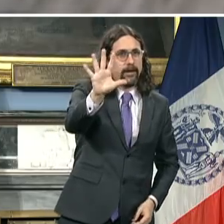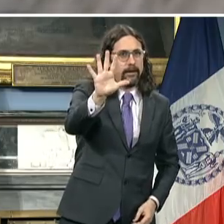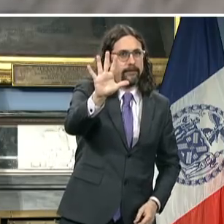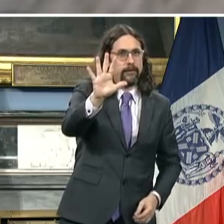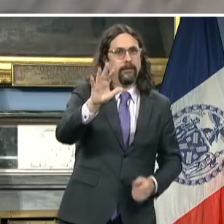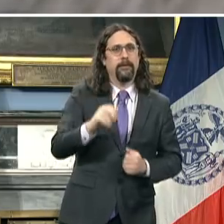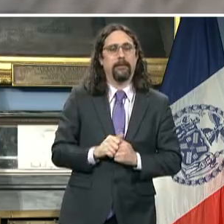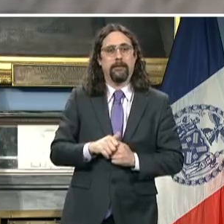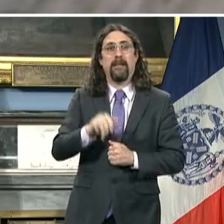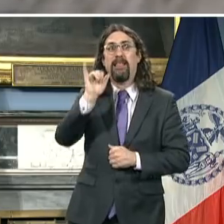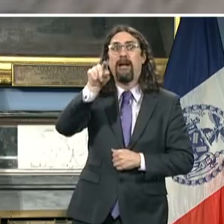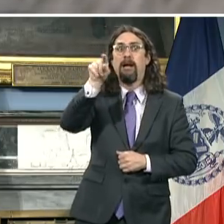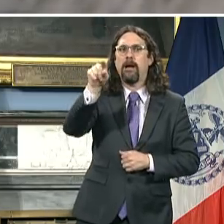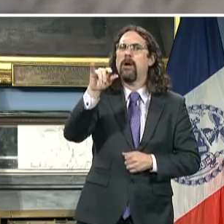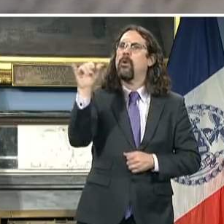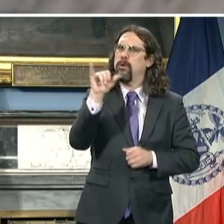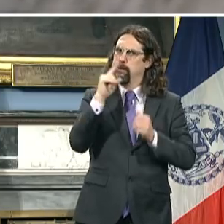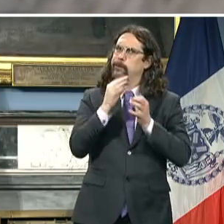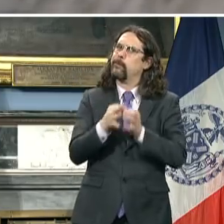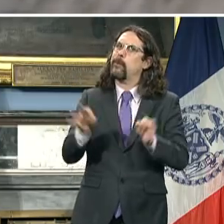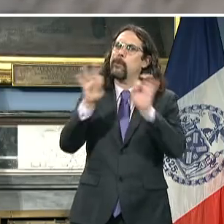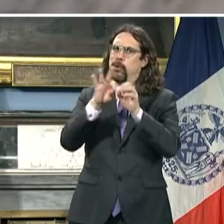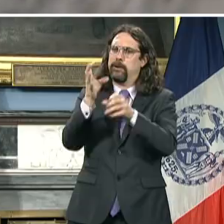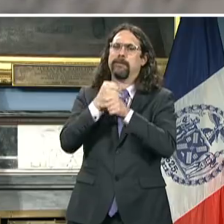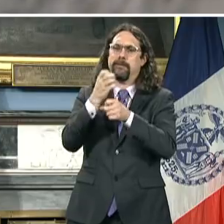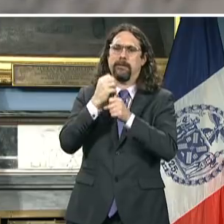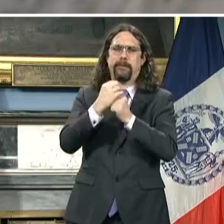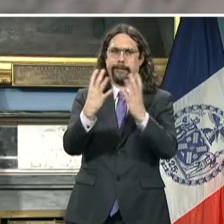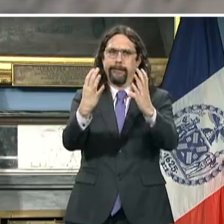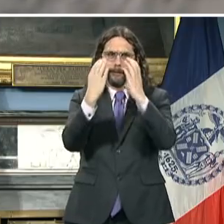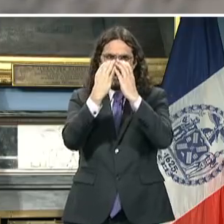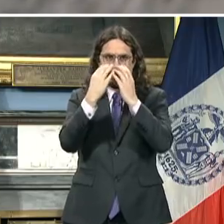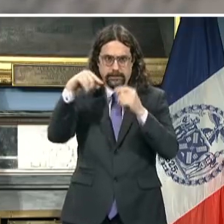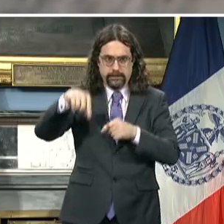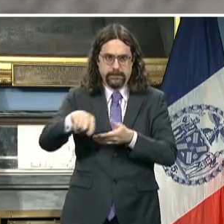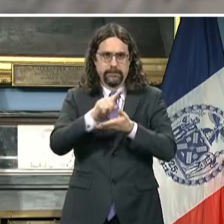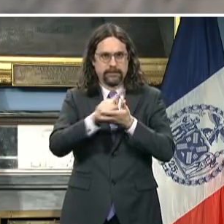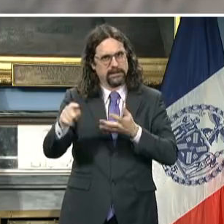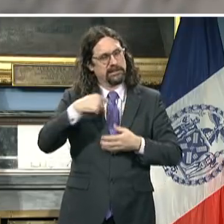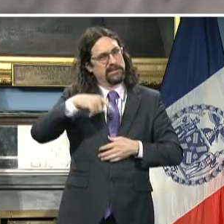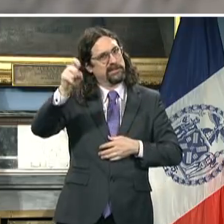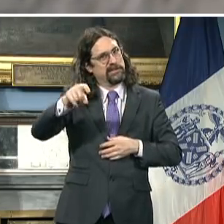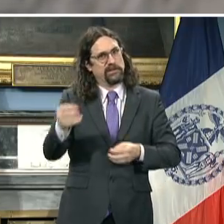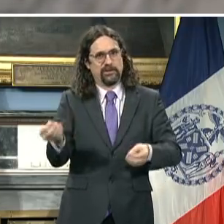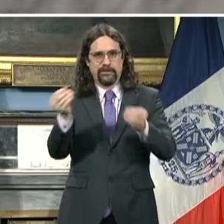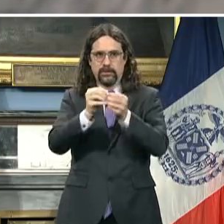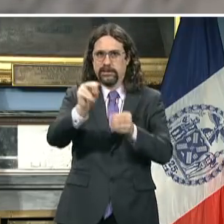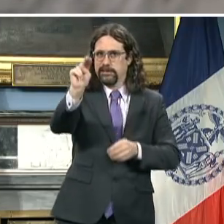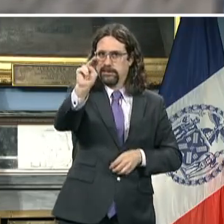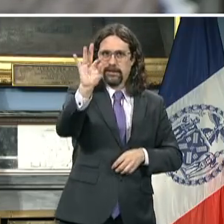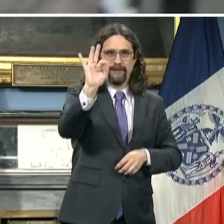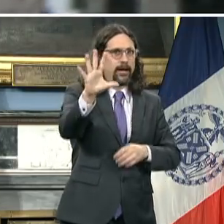AREA OF REAL CONCERN FOR THIS WEEK. WE'VE GOT -- AT THE TIME I SPOKE TO YOU ALL YESTERDAY AFTERNOON, THERE WAS STILL AN